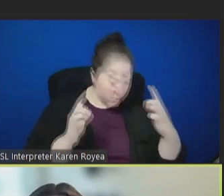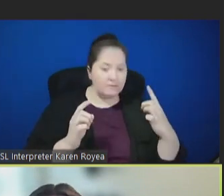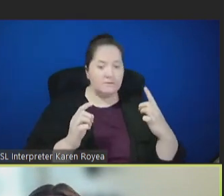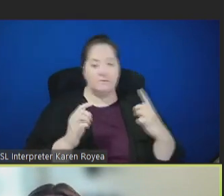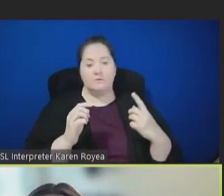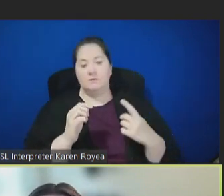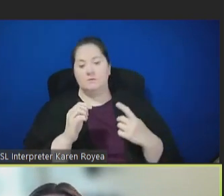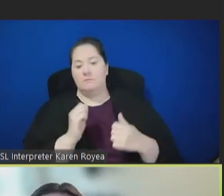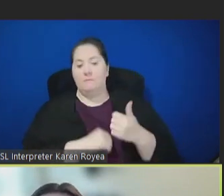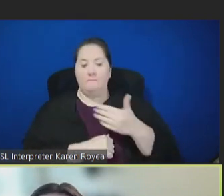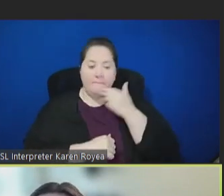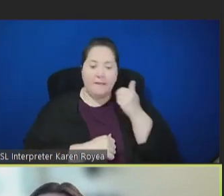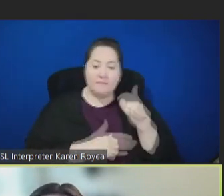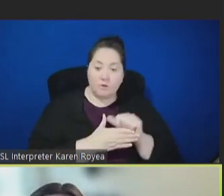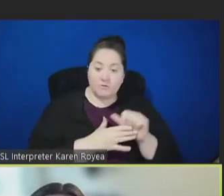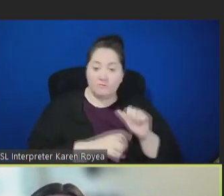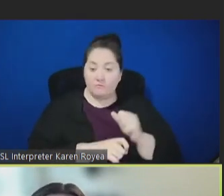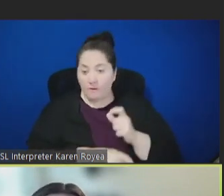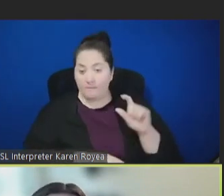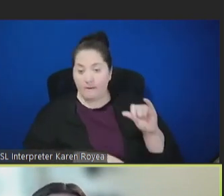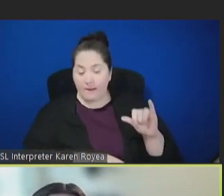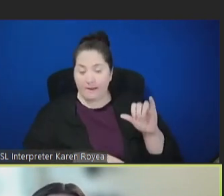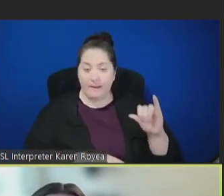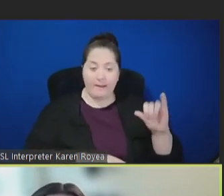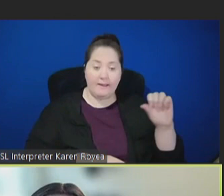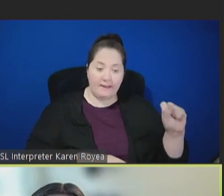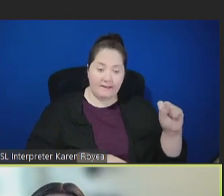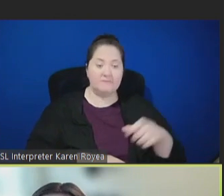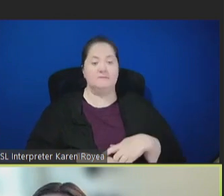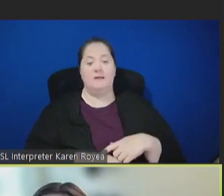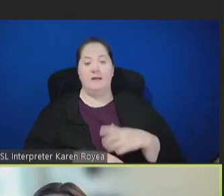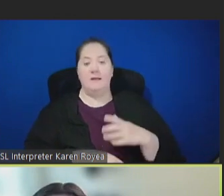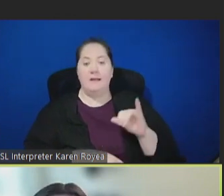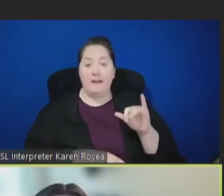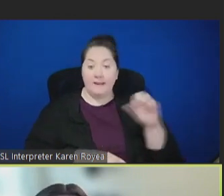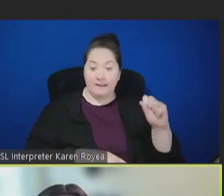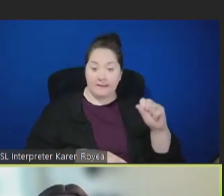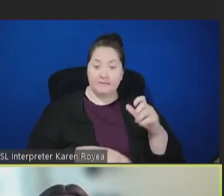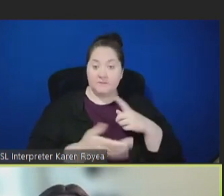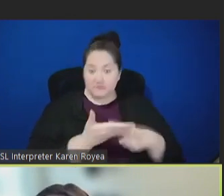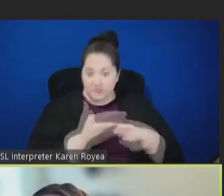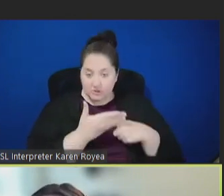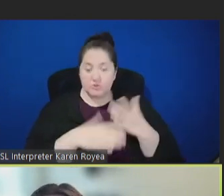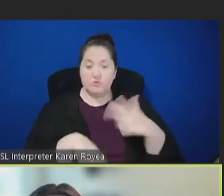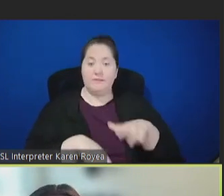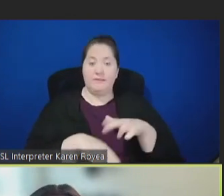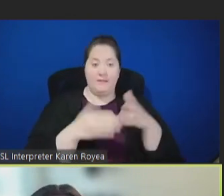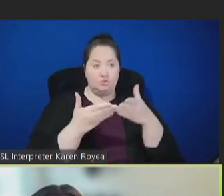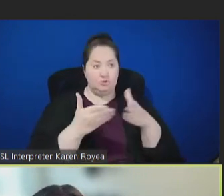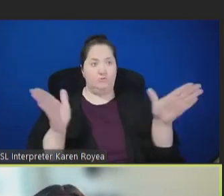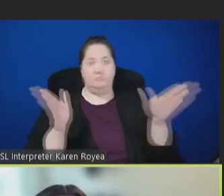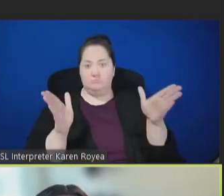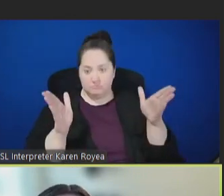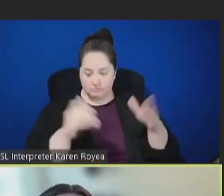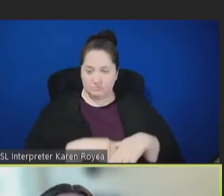practices and bring IIS discussion to a national stage. So we hope that we'll see you there.